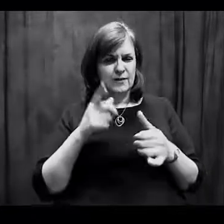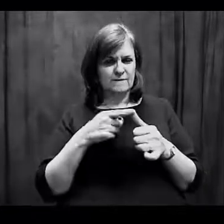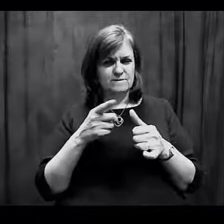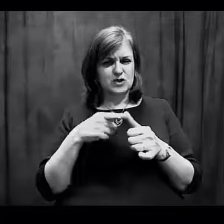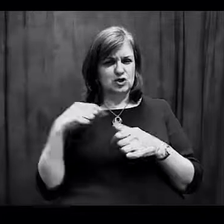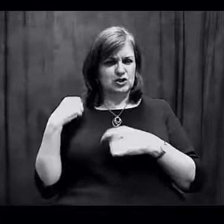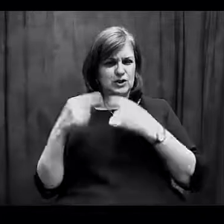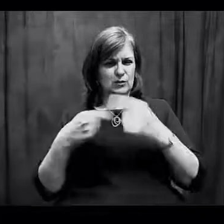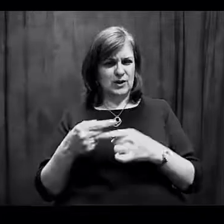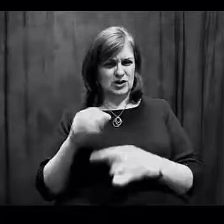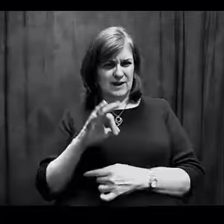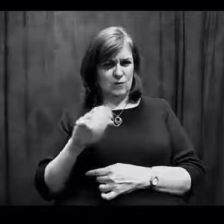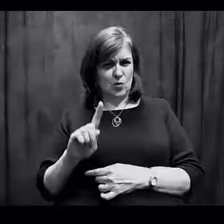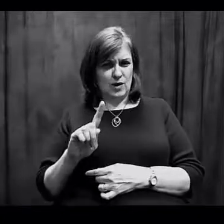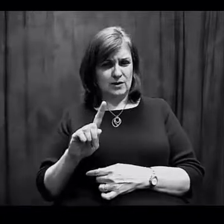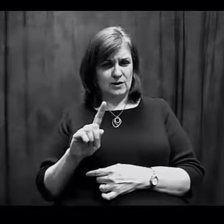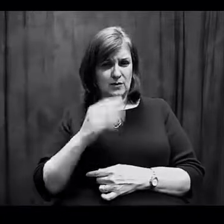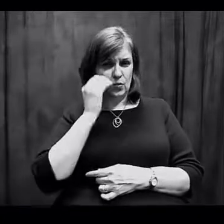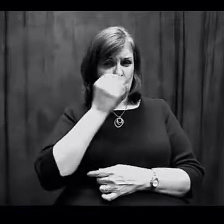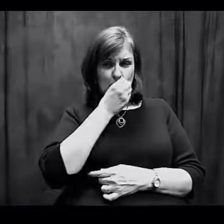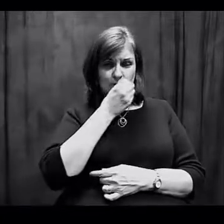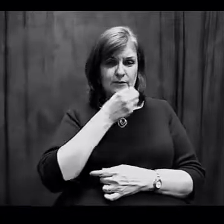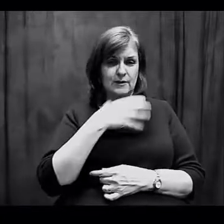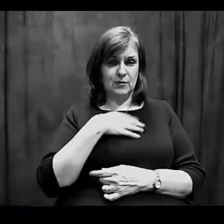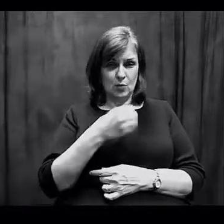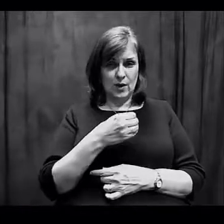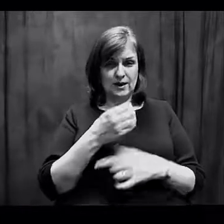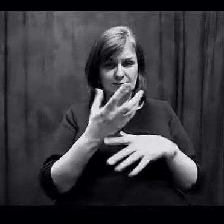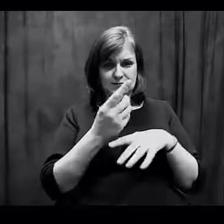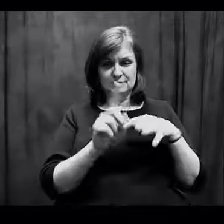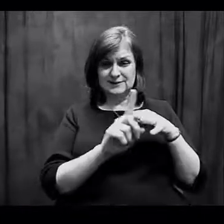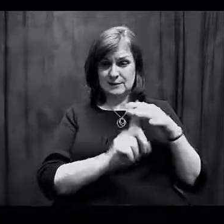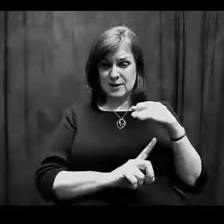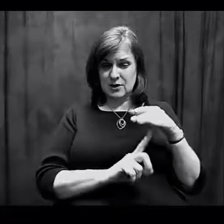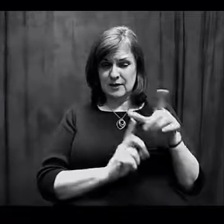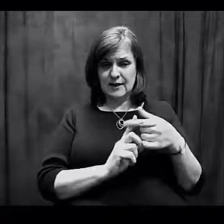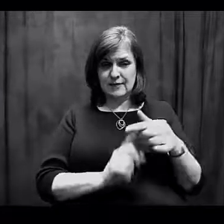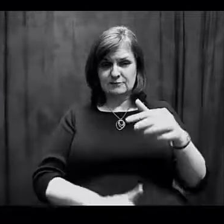but it is this disappearance from the first generation and reappearance in the second generation